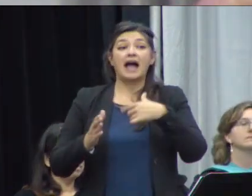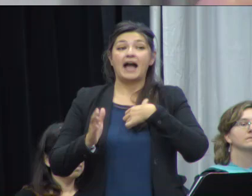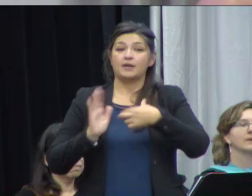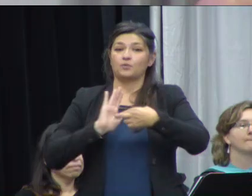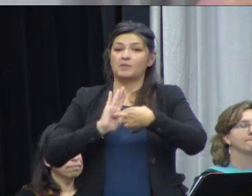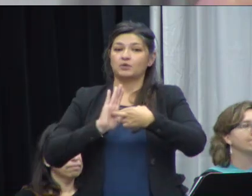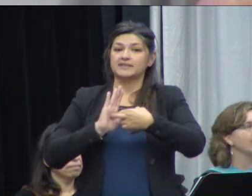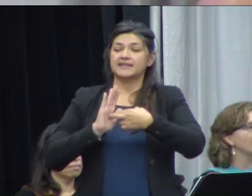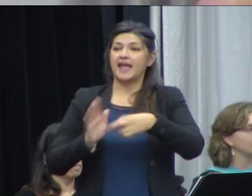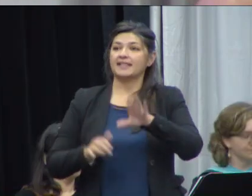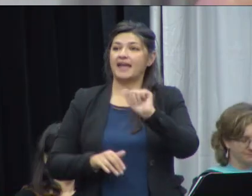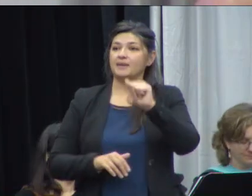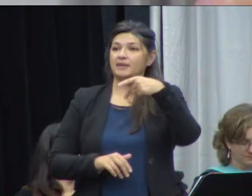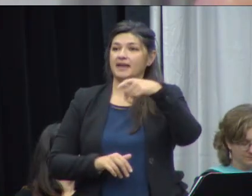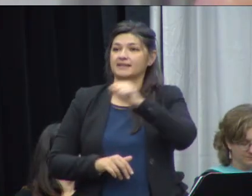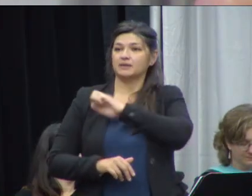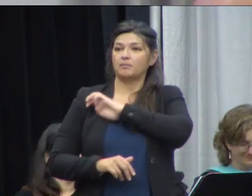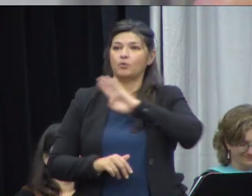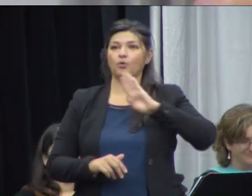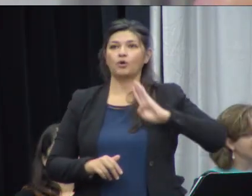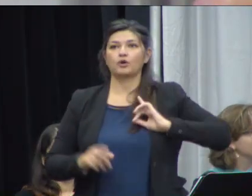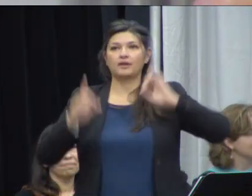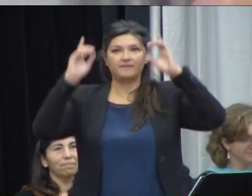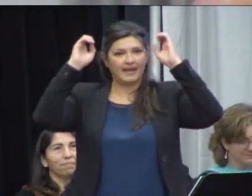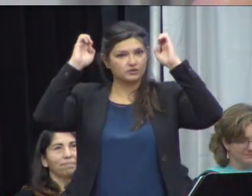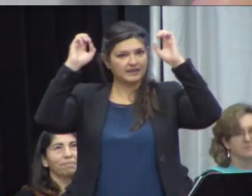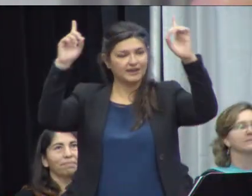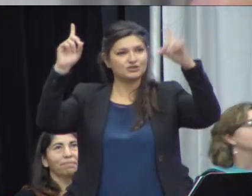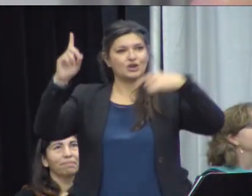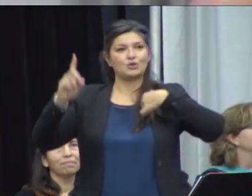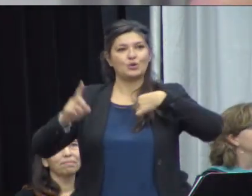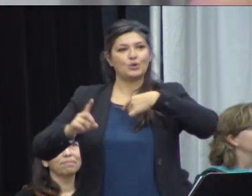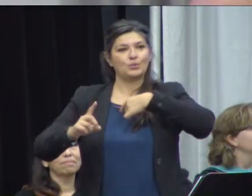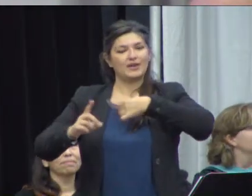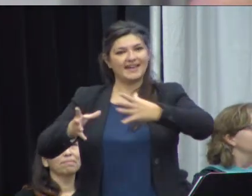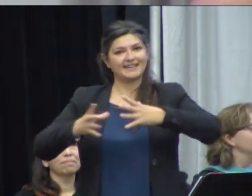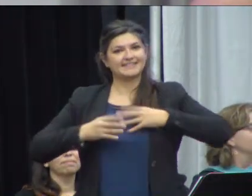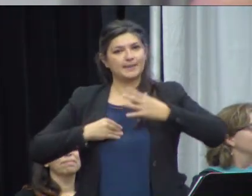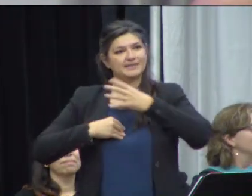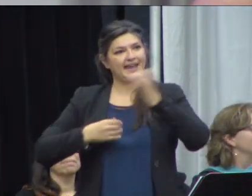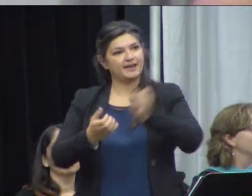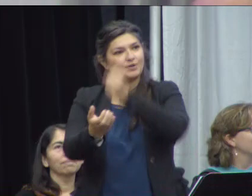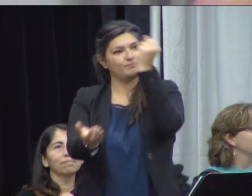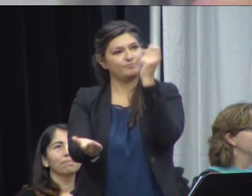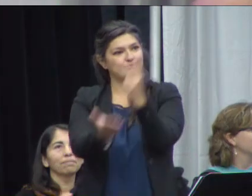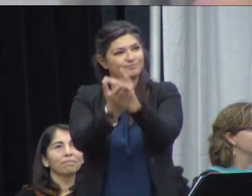we accept the graduating Class of 2022 from West Mesa High School.